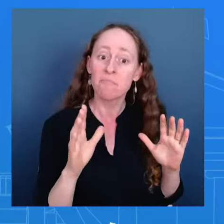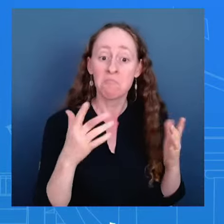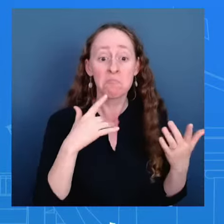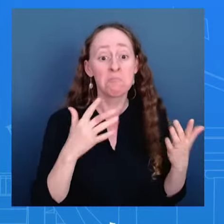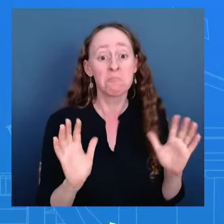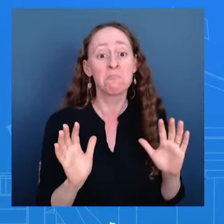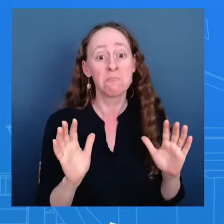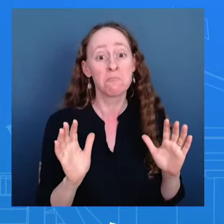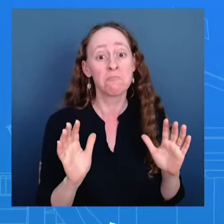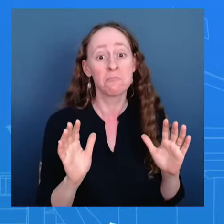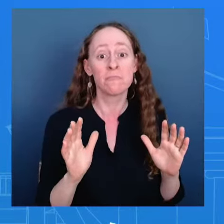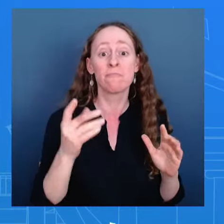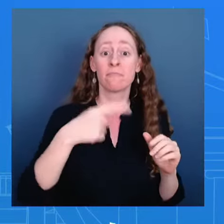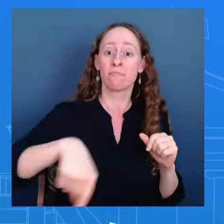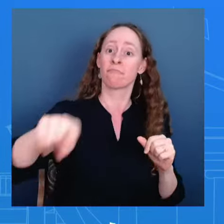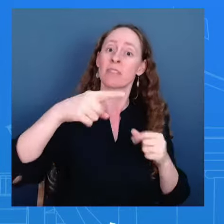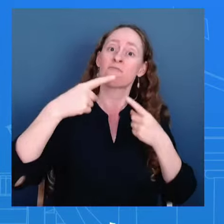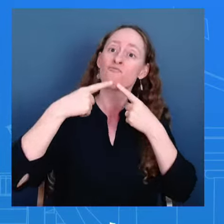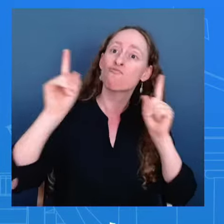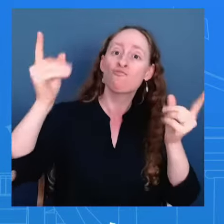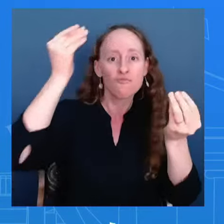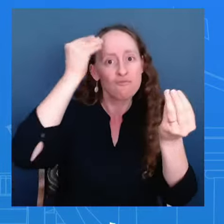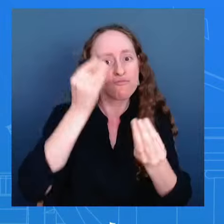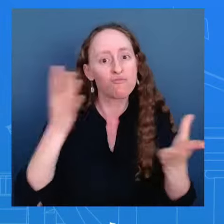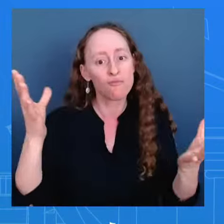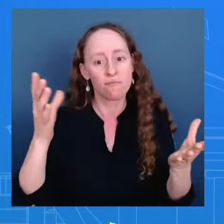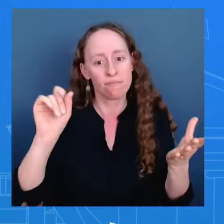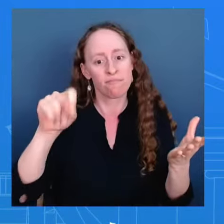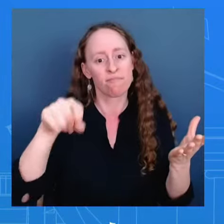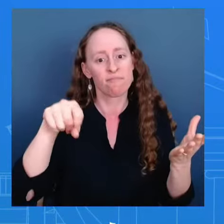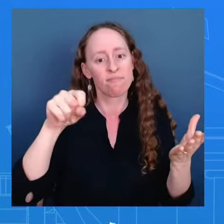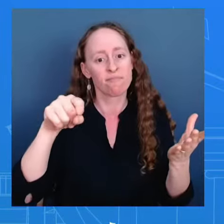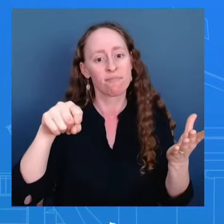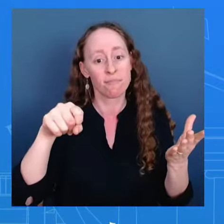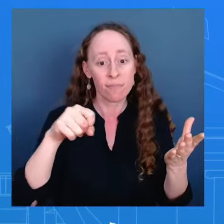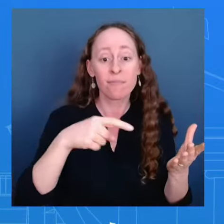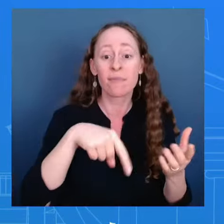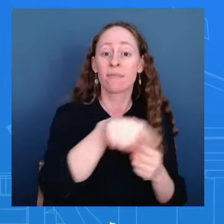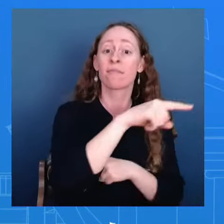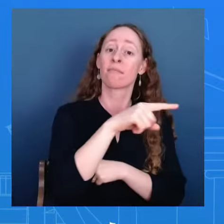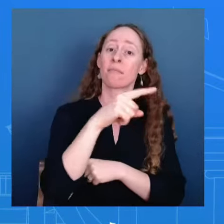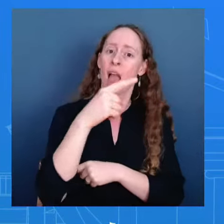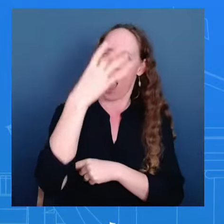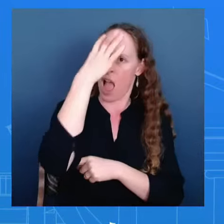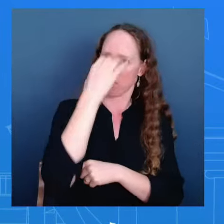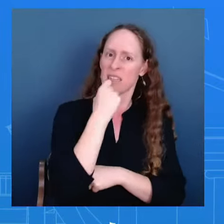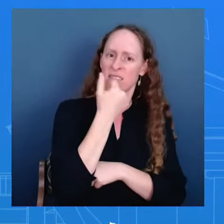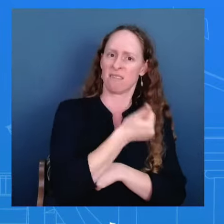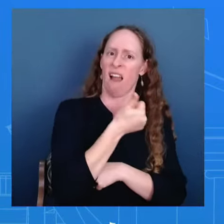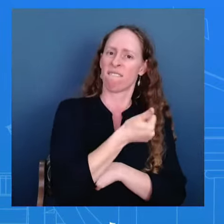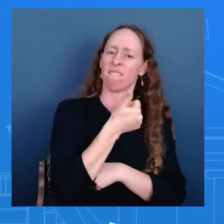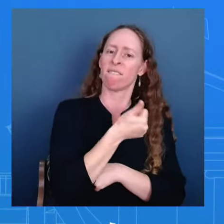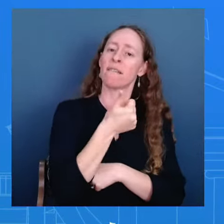celebrating the martyrdom of two of their fighters in this strike on Sunday. So I don't know how anybody could dispute